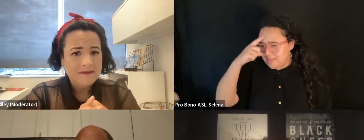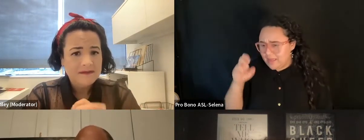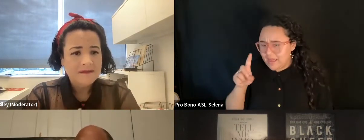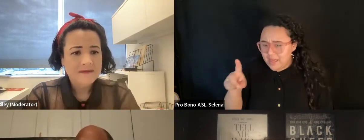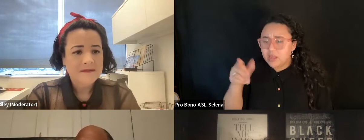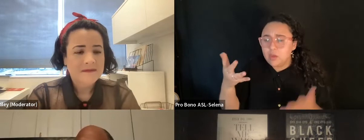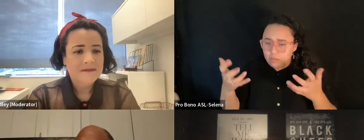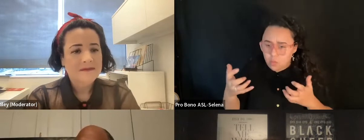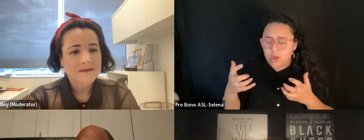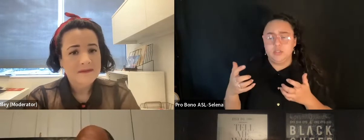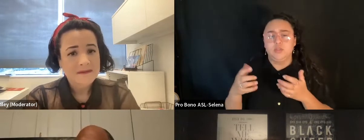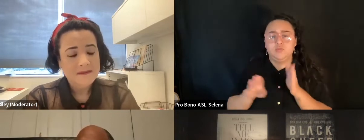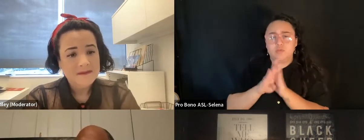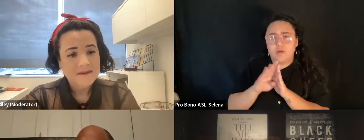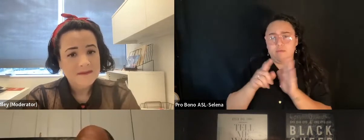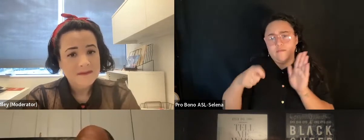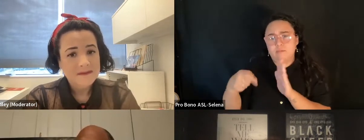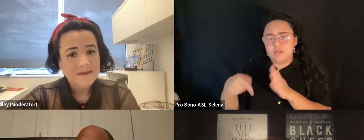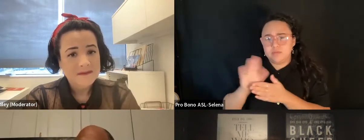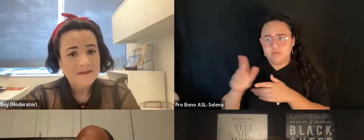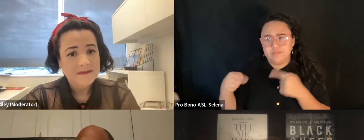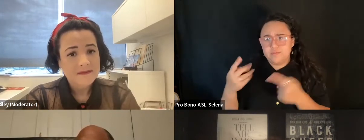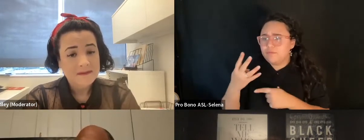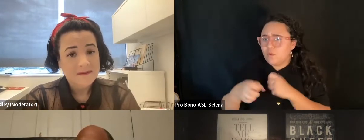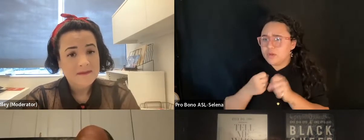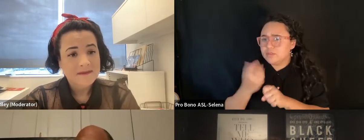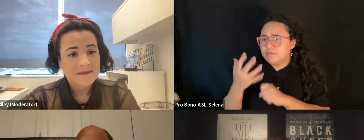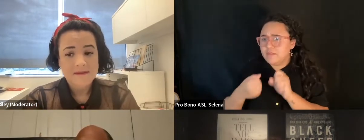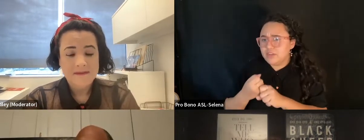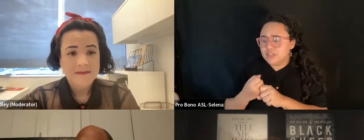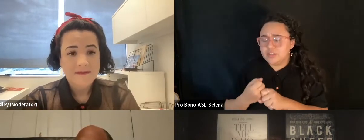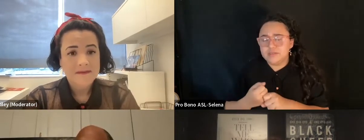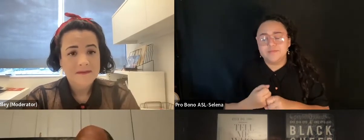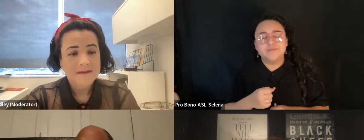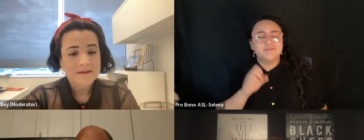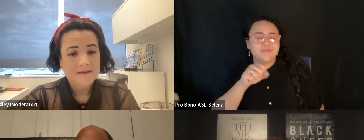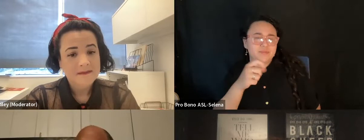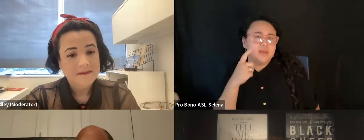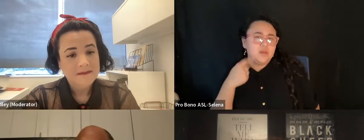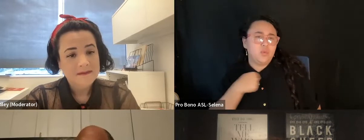Simon and I talked about this story 4 or 5 years ago. And it took us couple of years between us